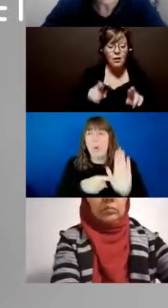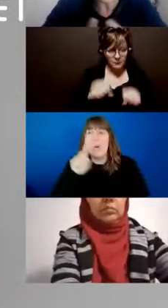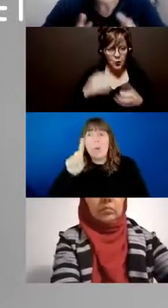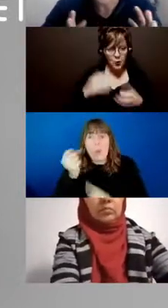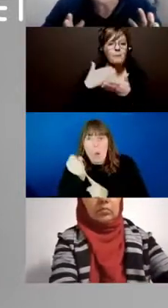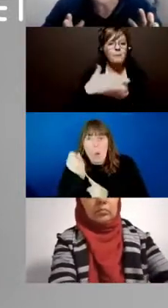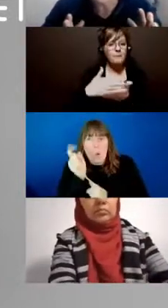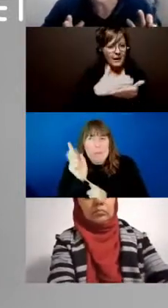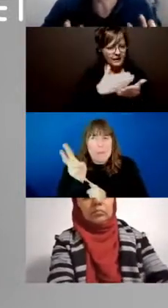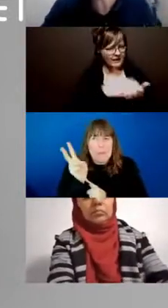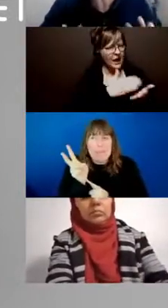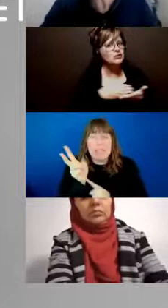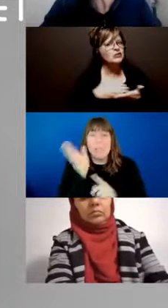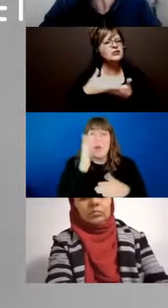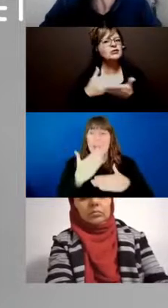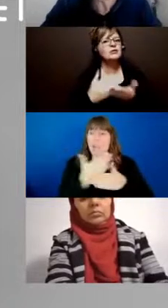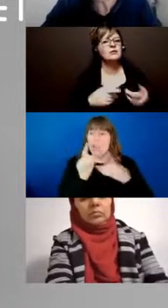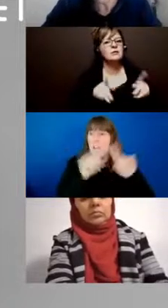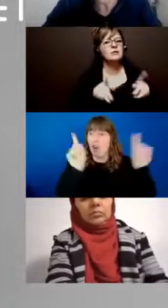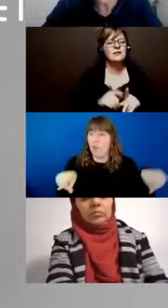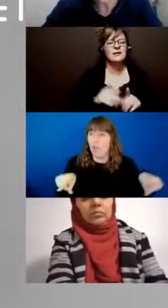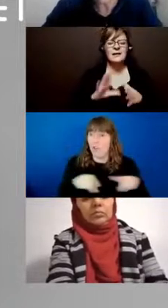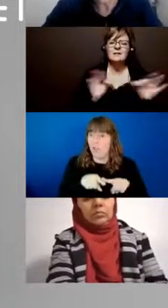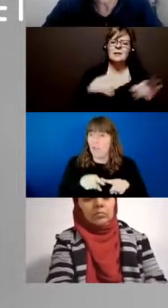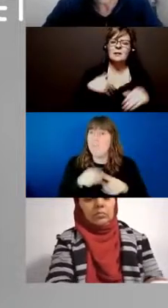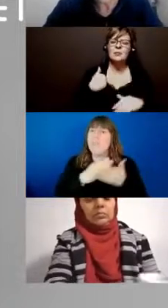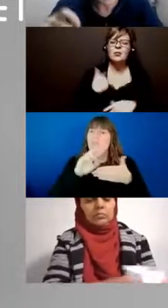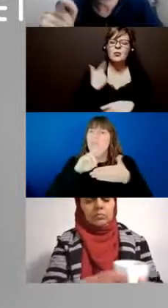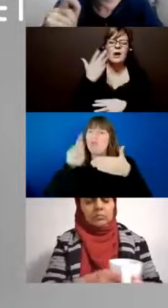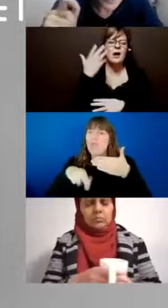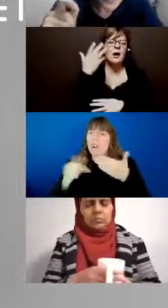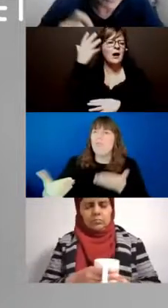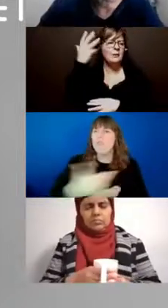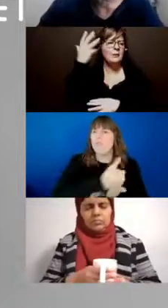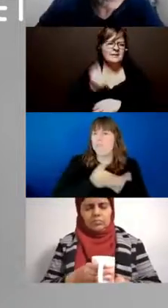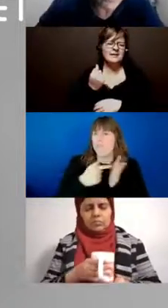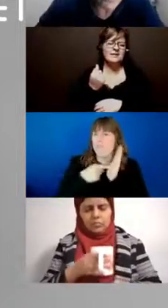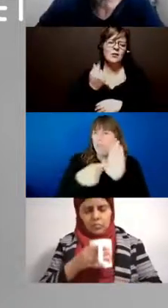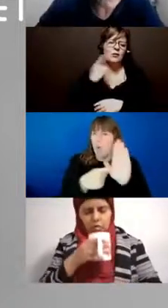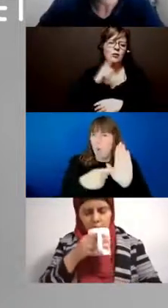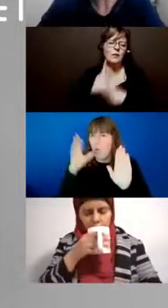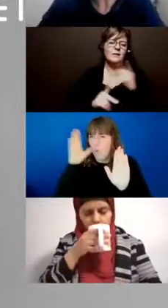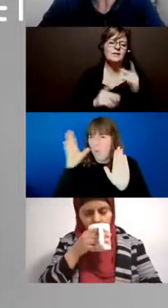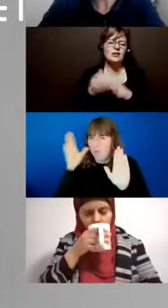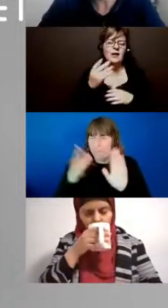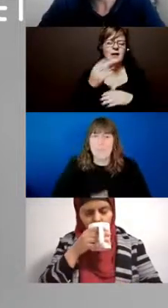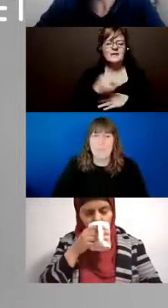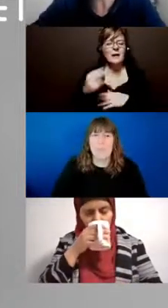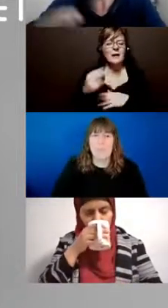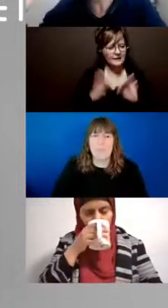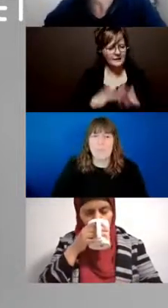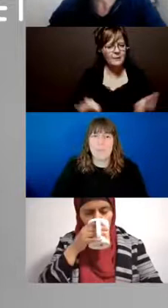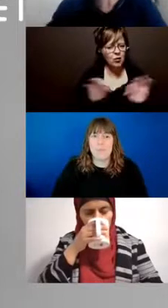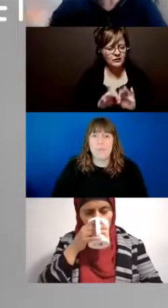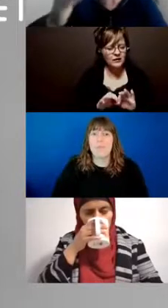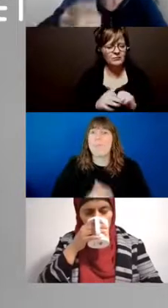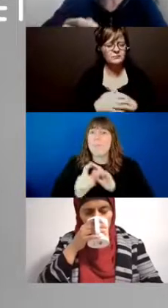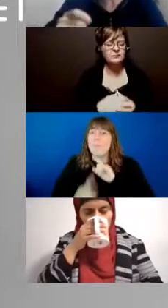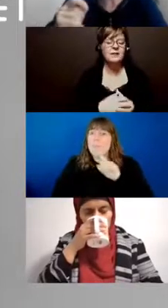and share the preliminary results from the process and also invite you to bring other people